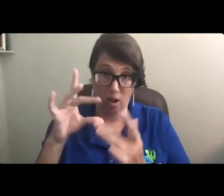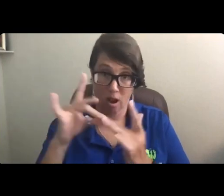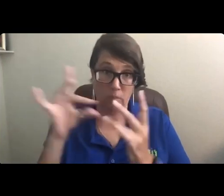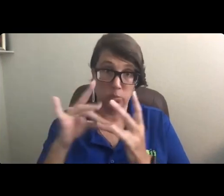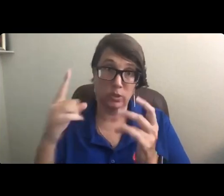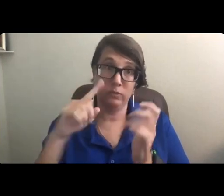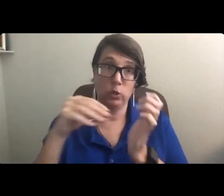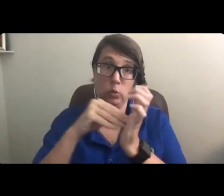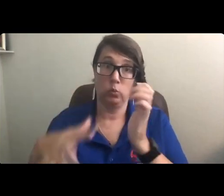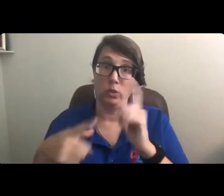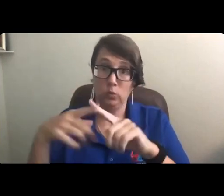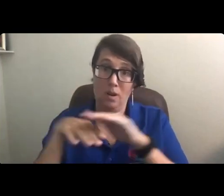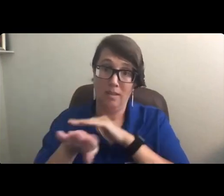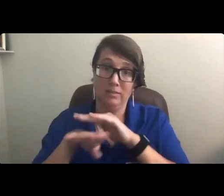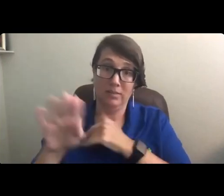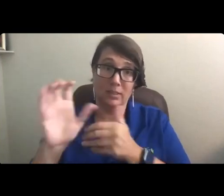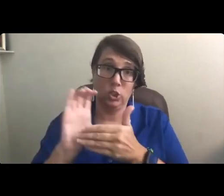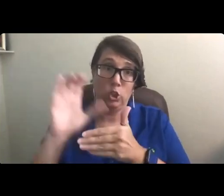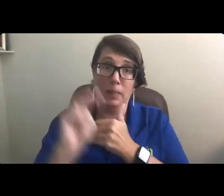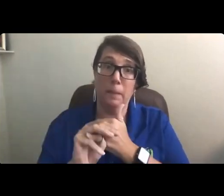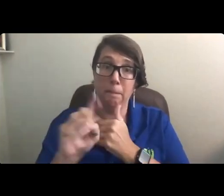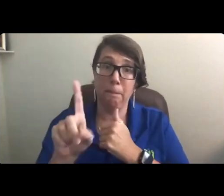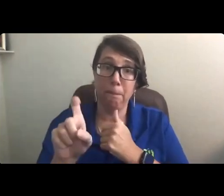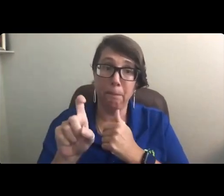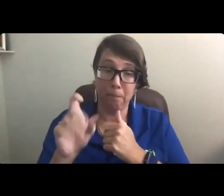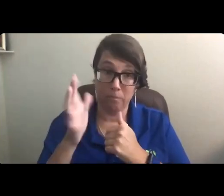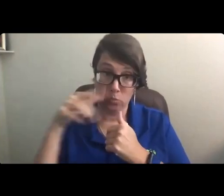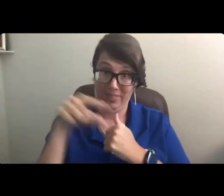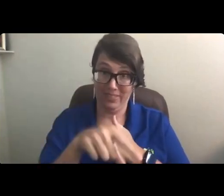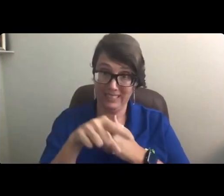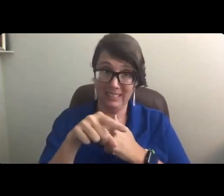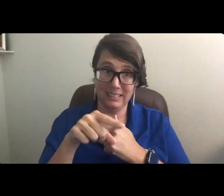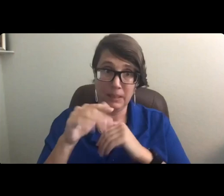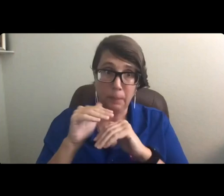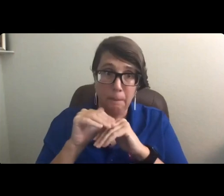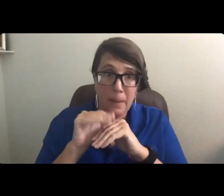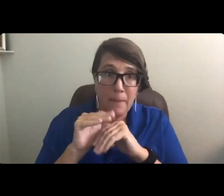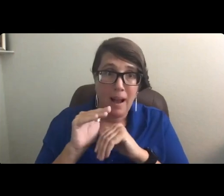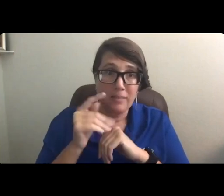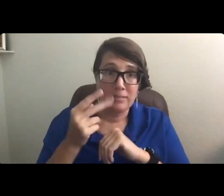Questioner wonders of cued speech can be an option for students to access the curriculum?